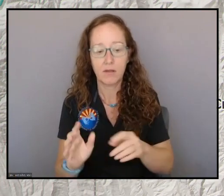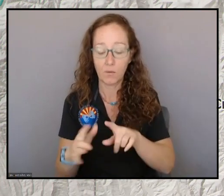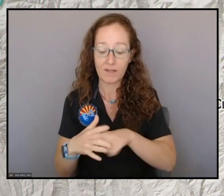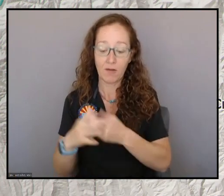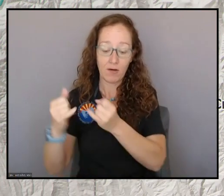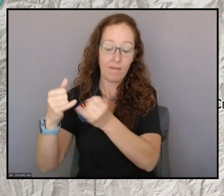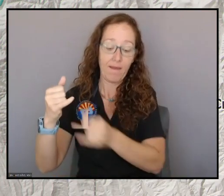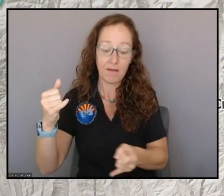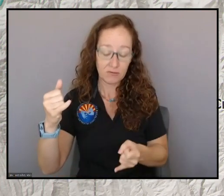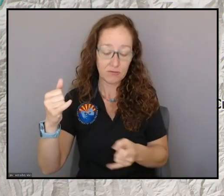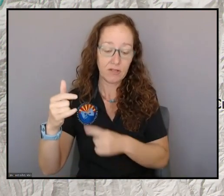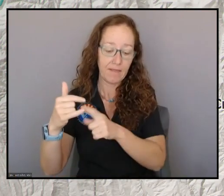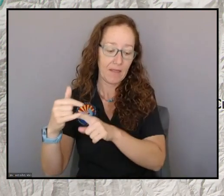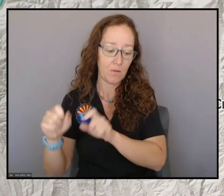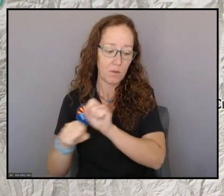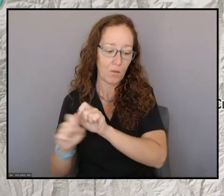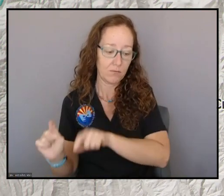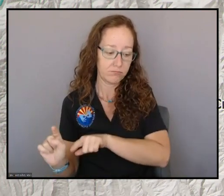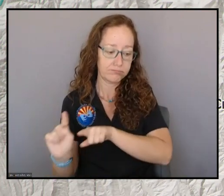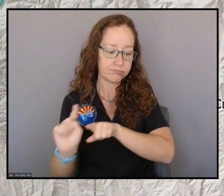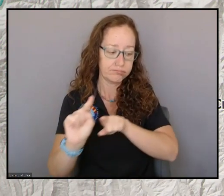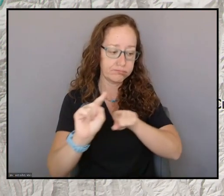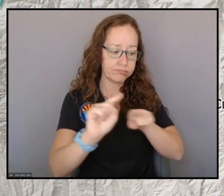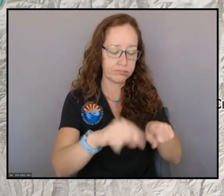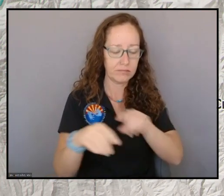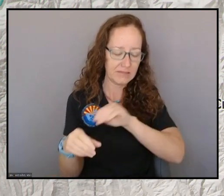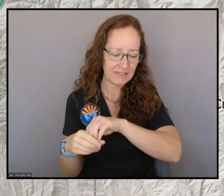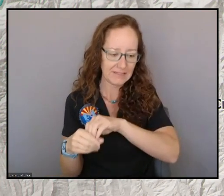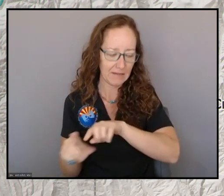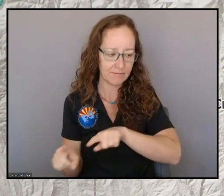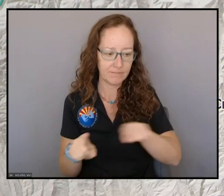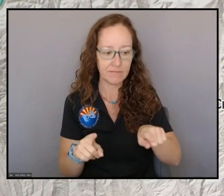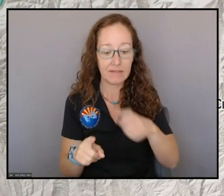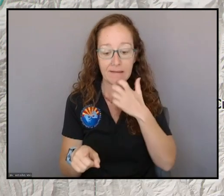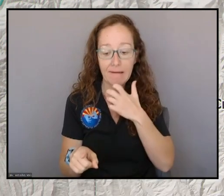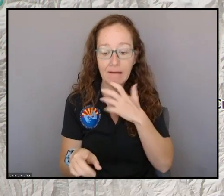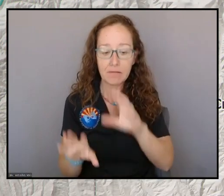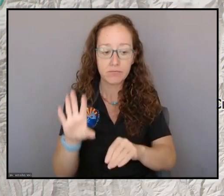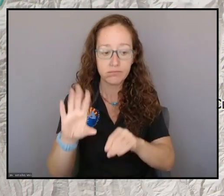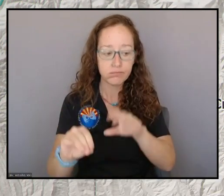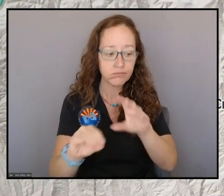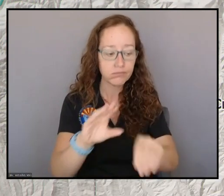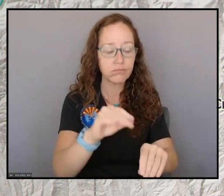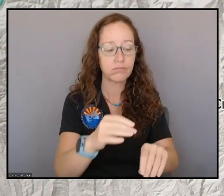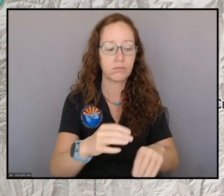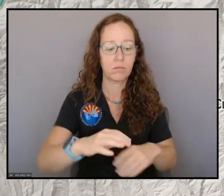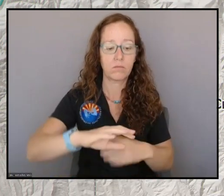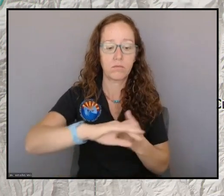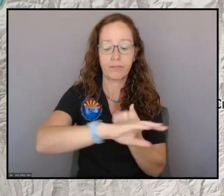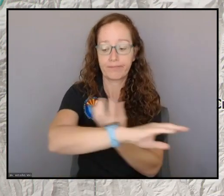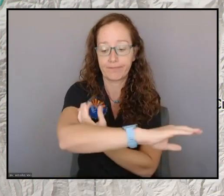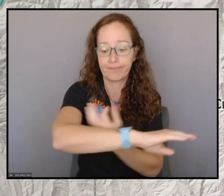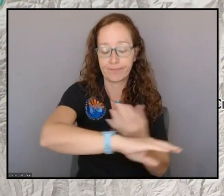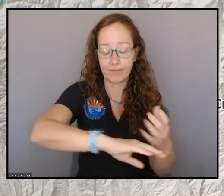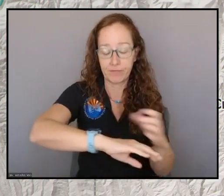of heat, burning vegetation, logs, and stuff that is still consuming and burning down. Again, that is a very